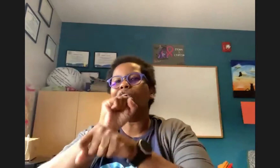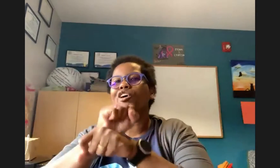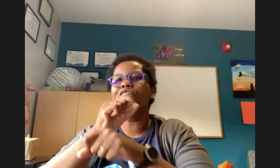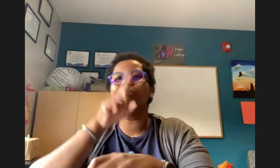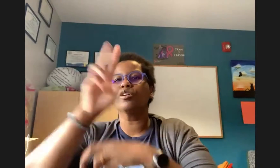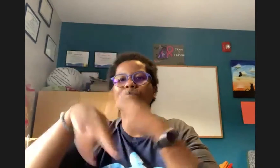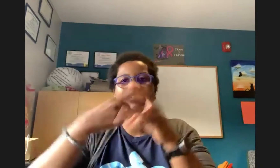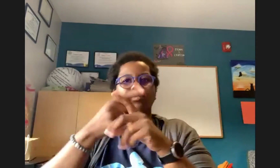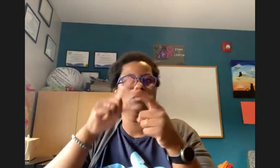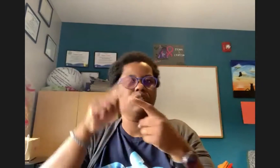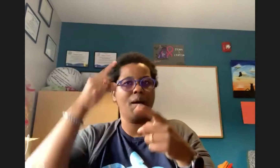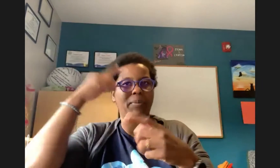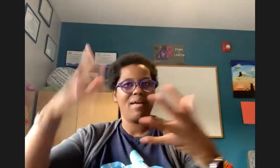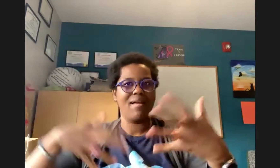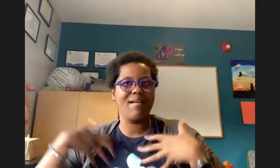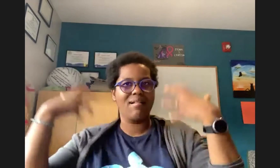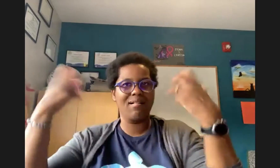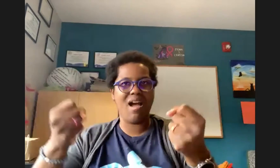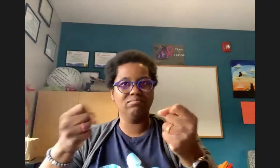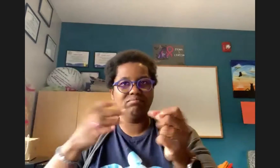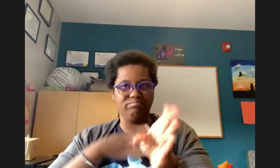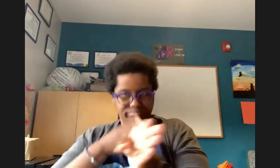So for a while I went out into the world of mental health.